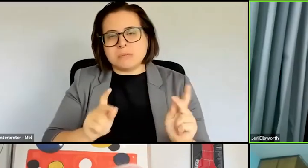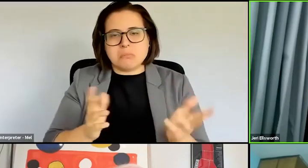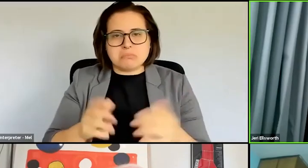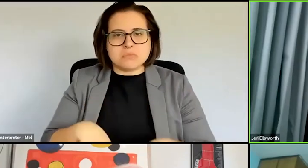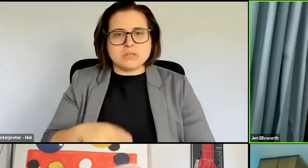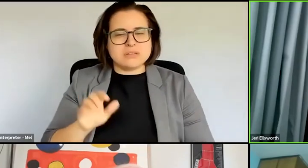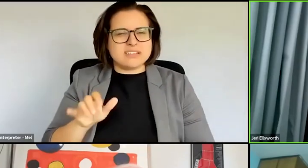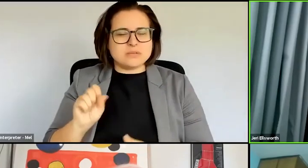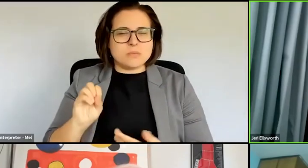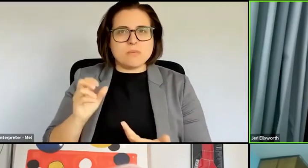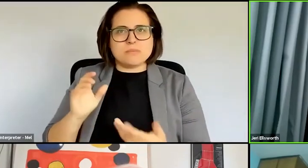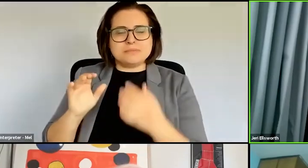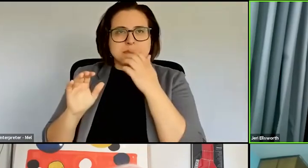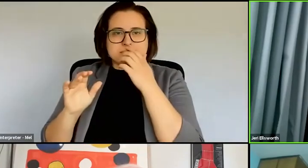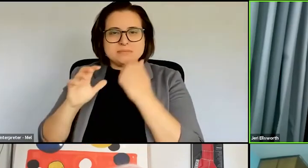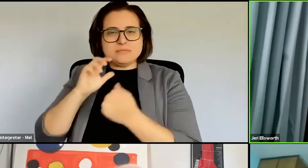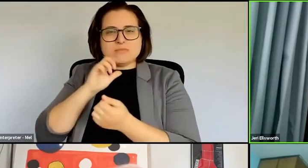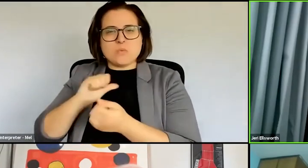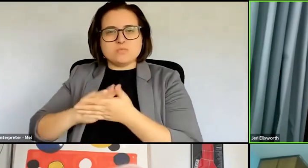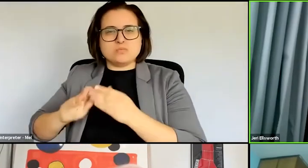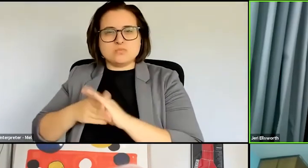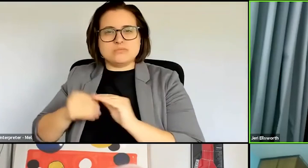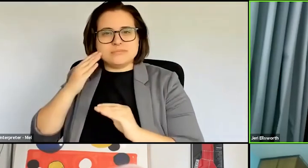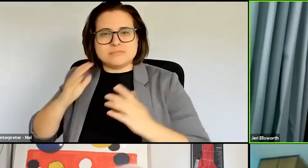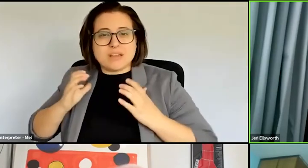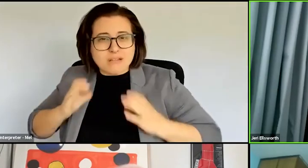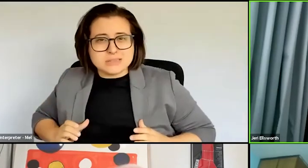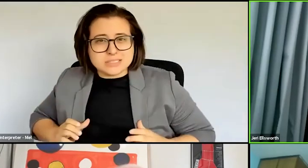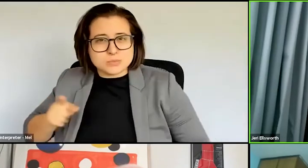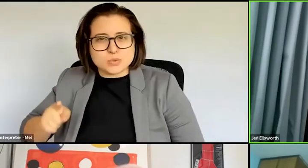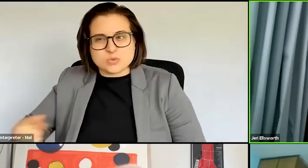the old story of like the customer doesn't know what they really want you know, comes